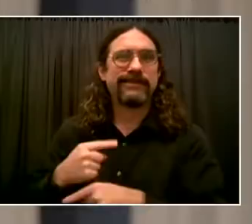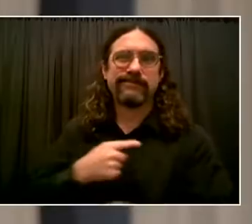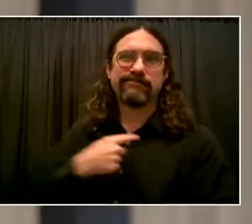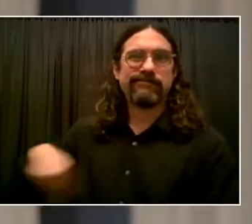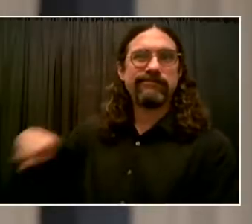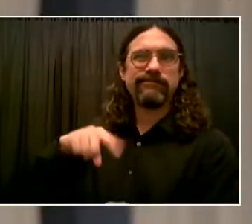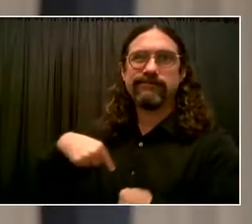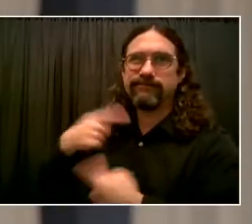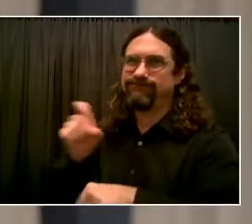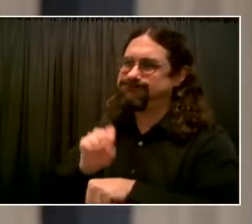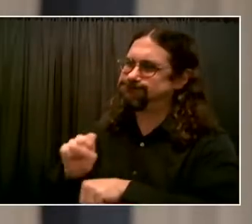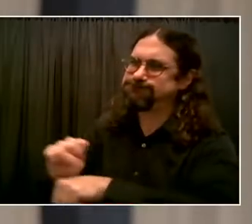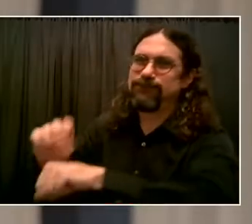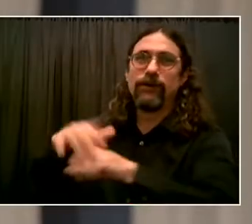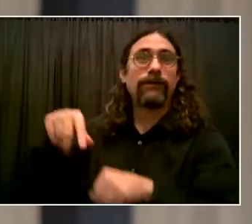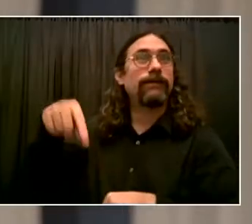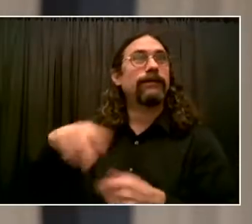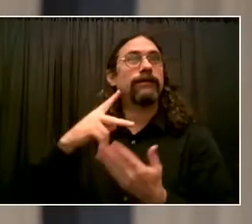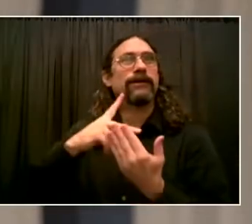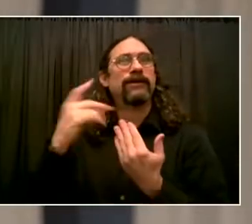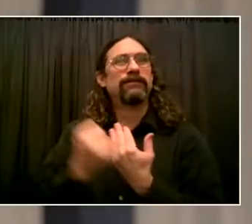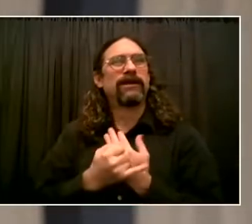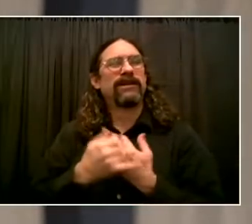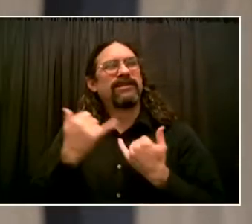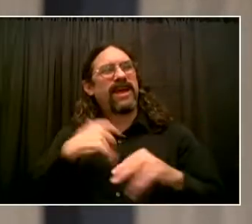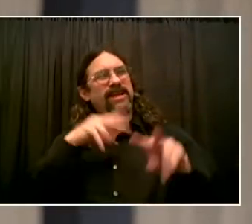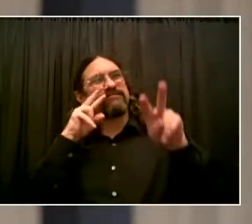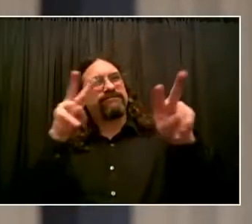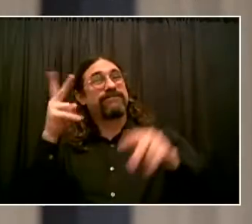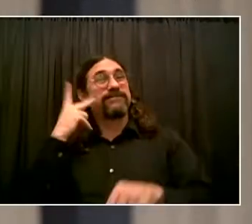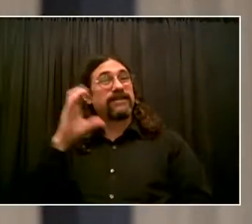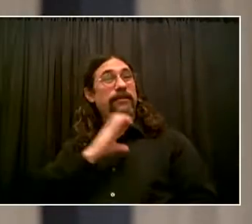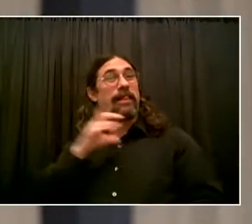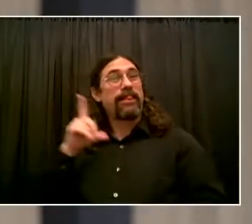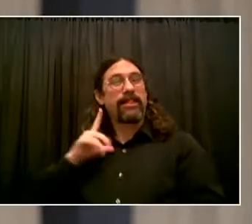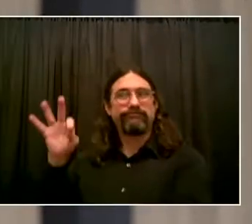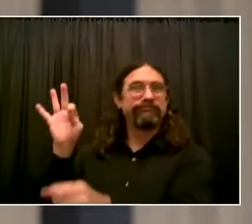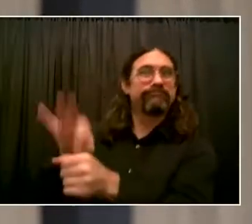IT HAS BEEN AN INCREDIBLE HONOR TO WORK ON THIS PROJECT. I AM EXCITED TO